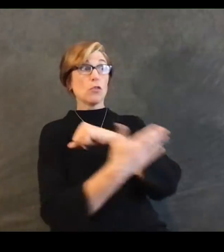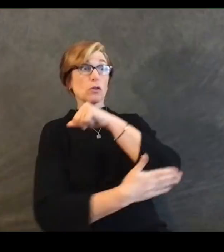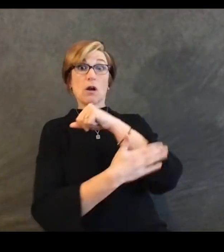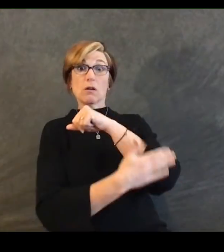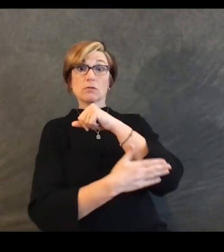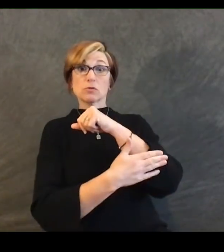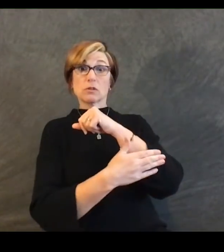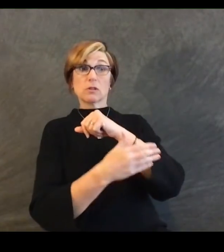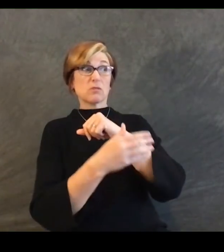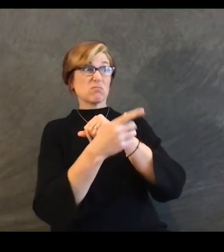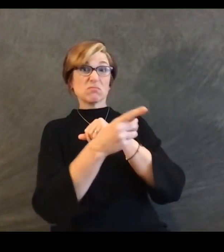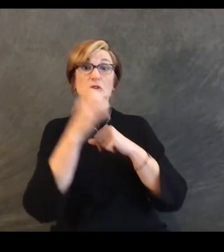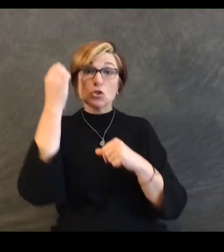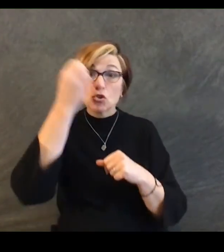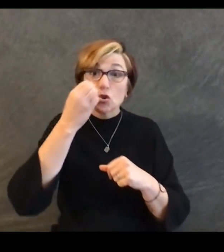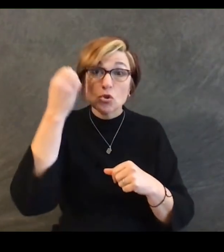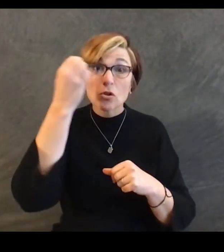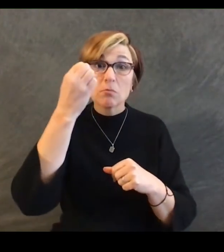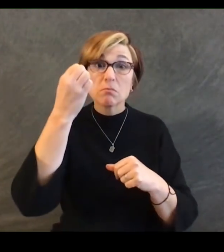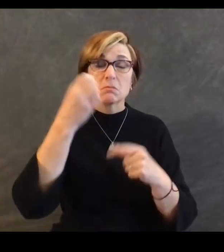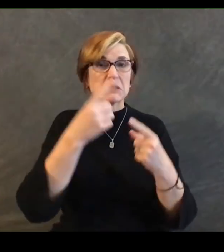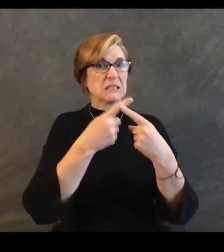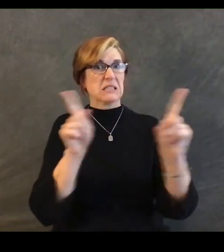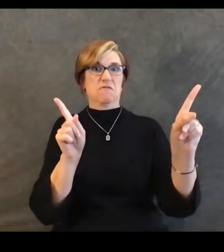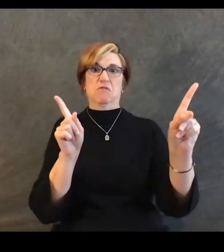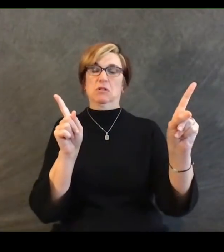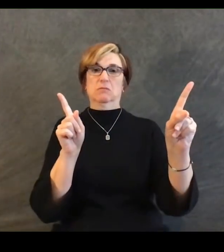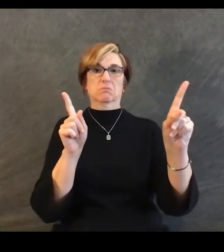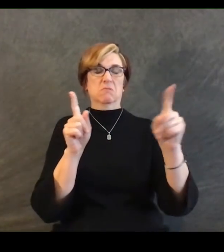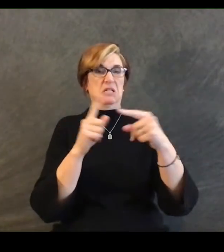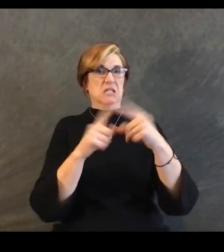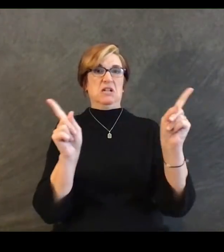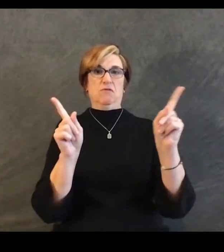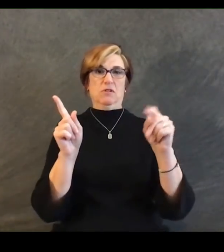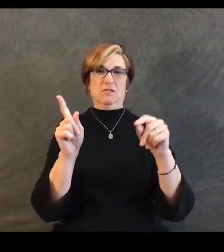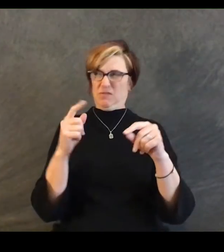and much different route we were talking about that just a little while ago and